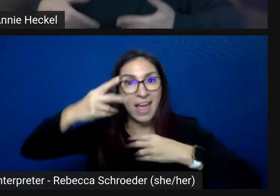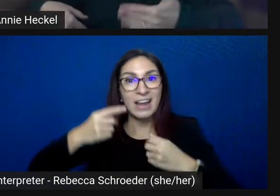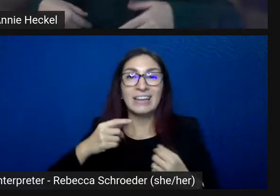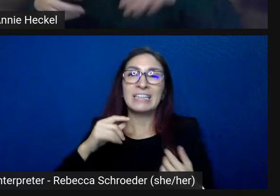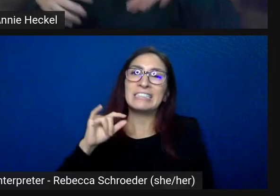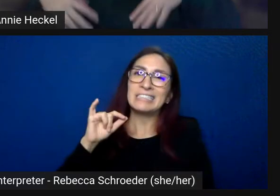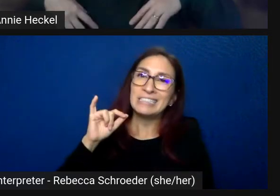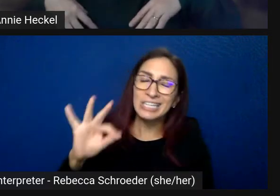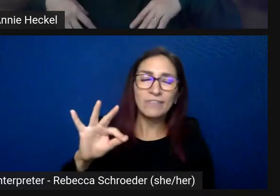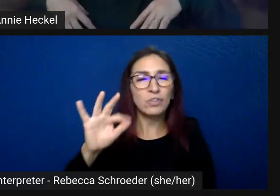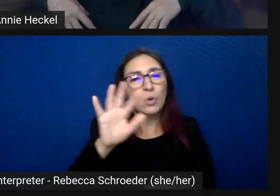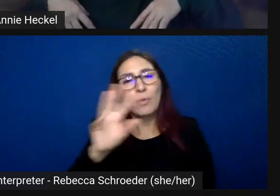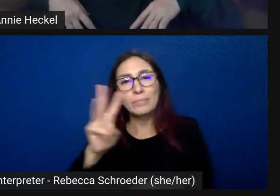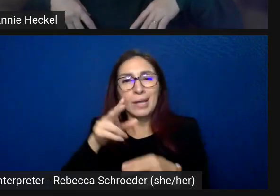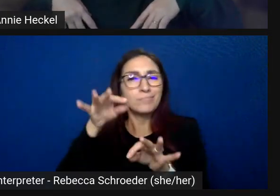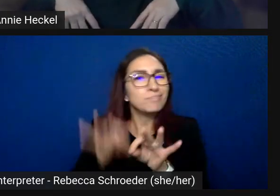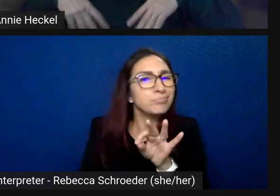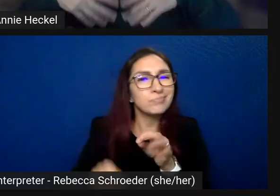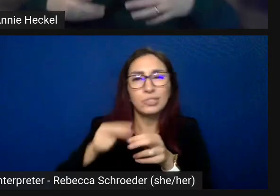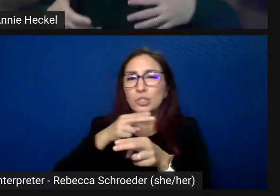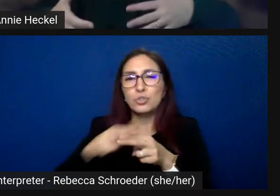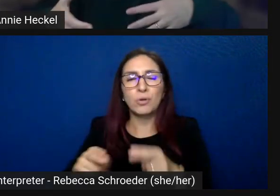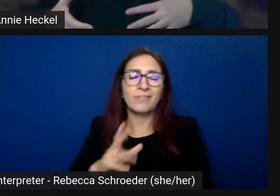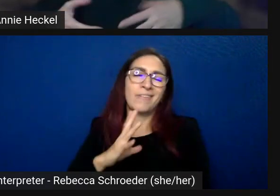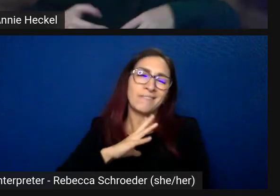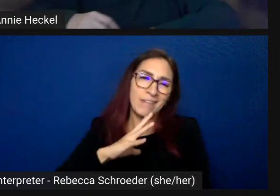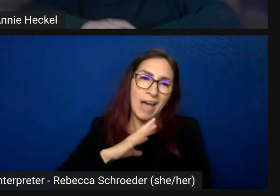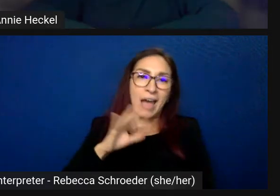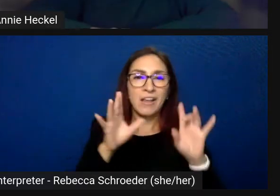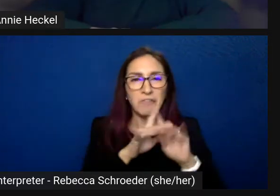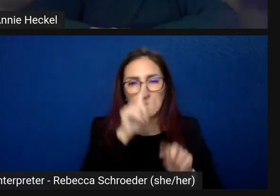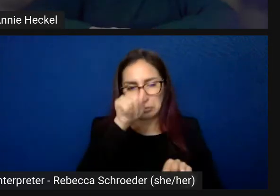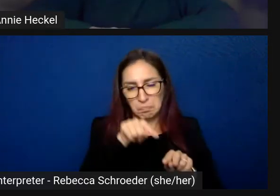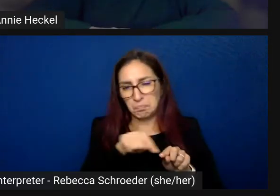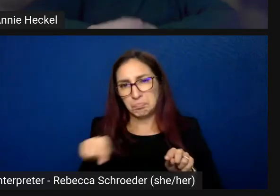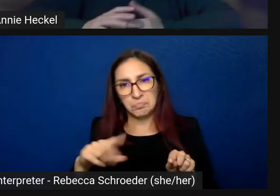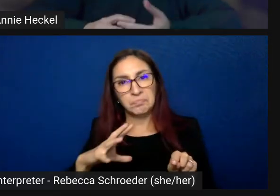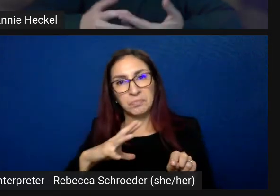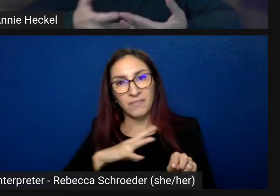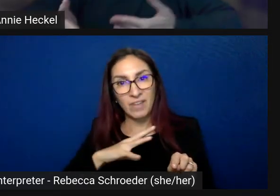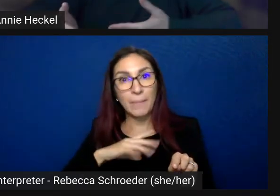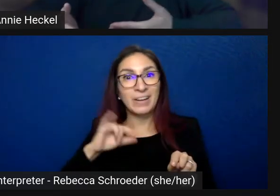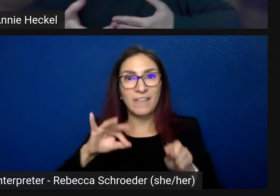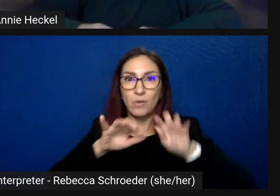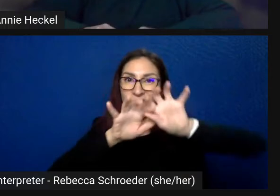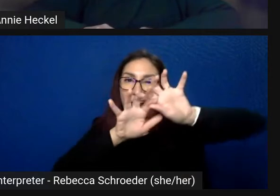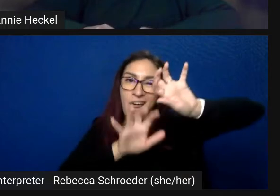all the page links there, but if you've got a big site, you'll want to have the site map be a separate page.